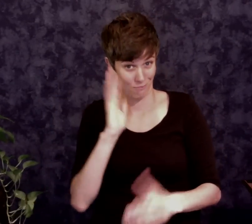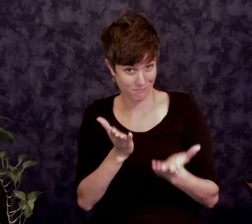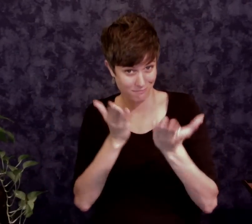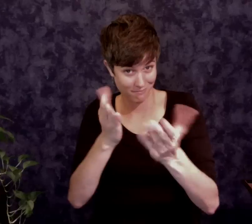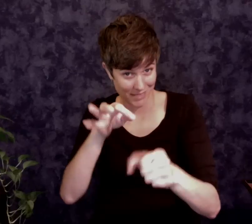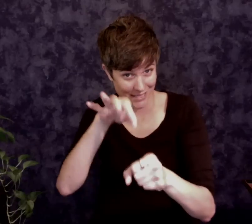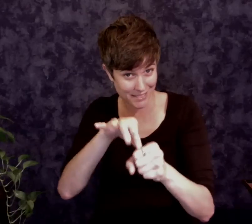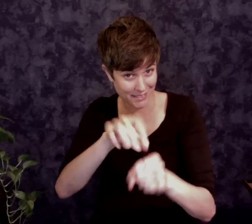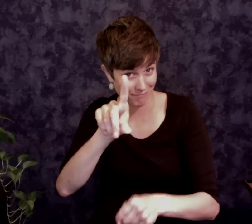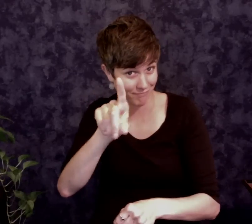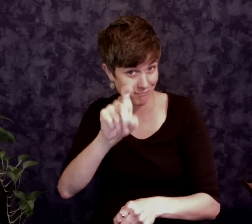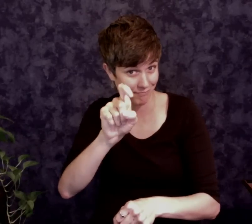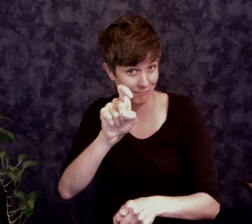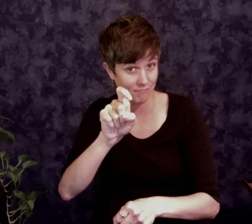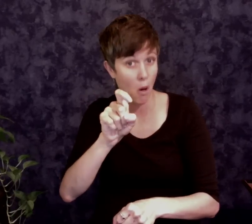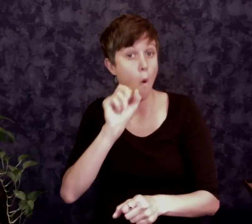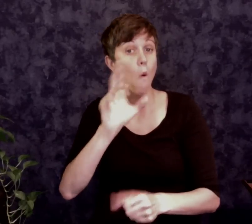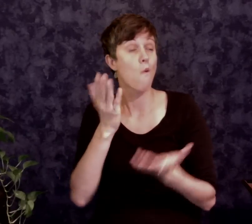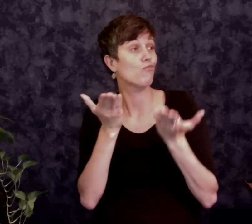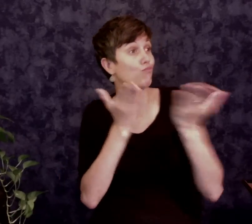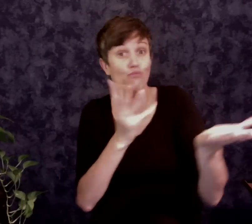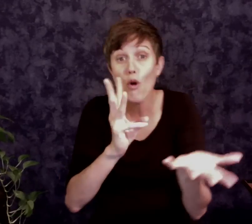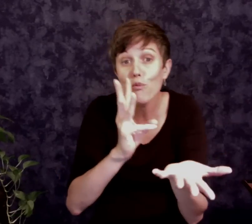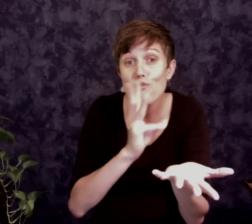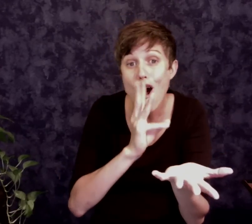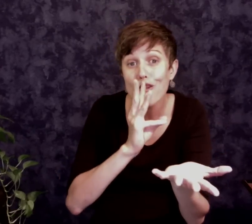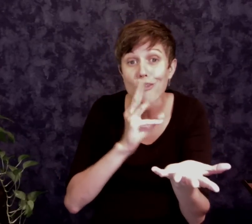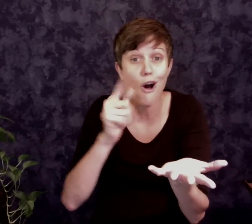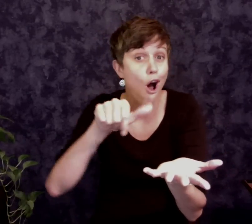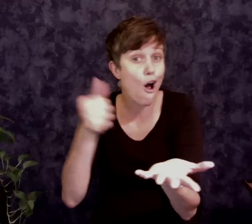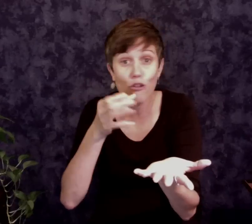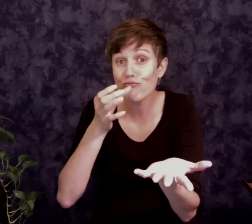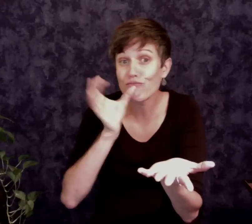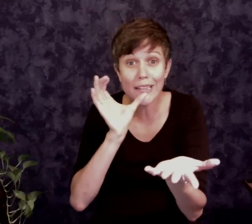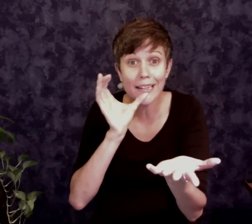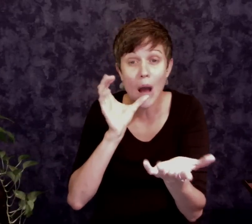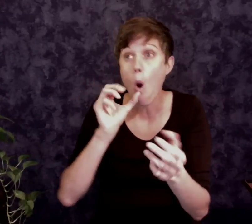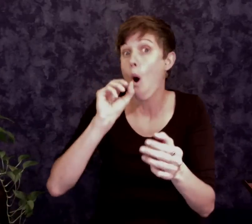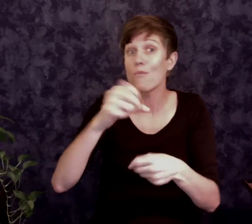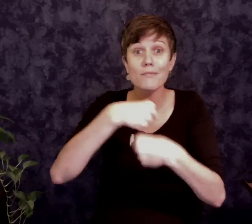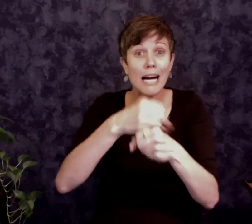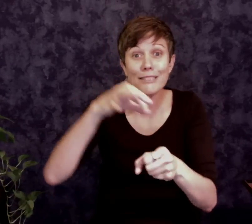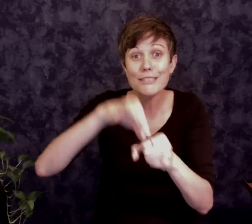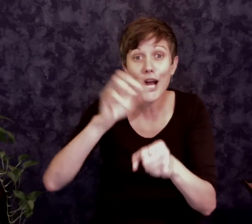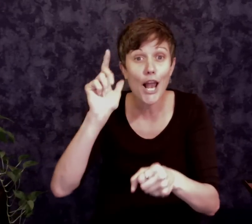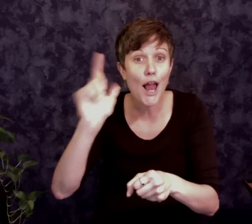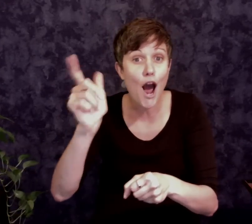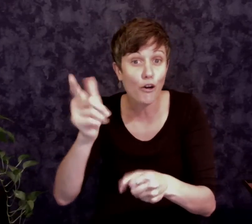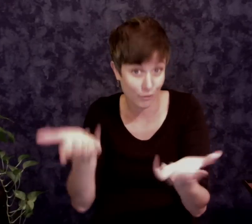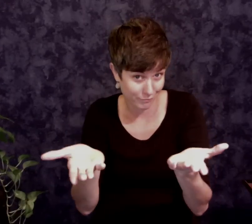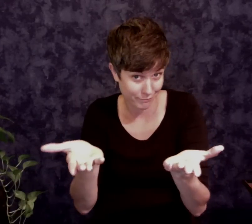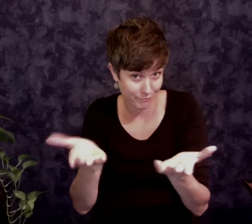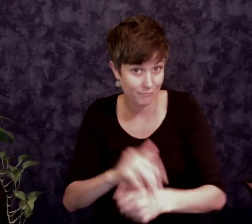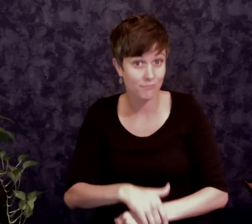Would you give them tea? Or ask if they prefer water or another drink? Or offer to make tea later?